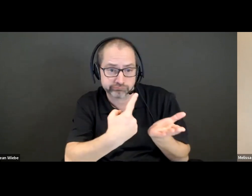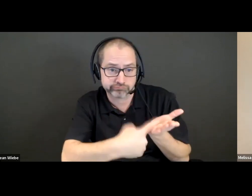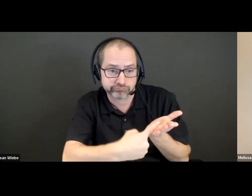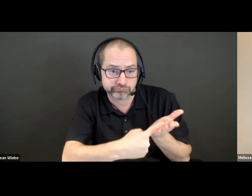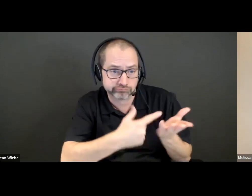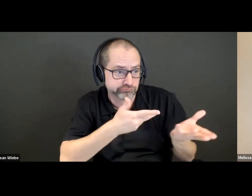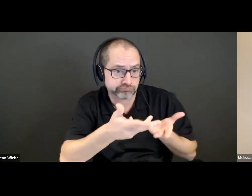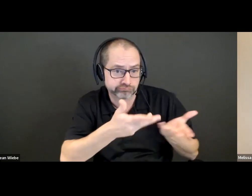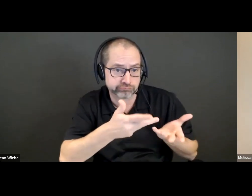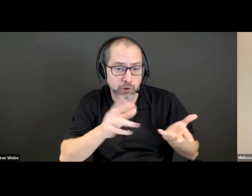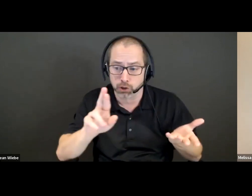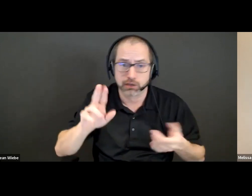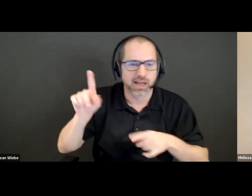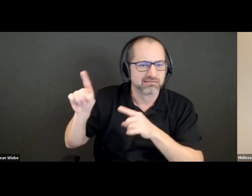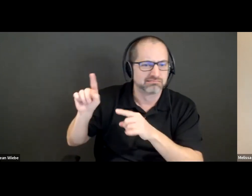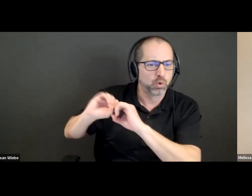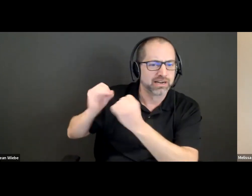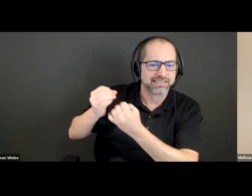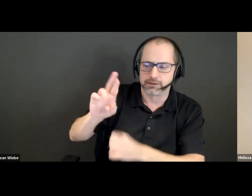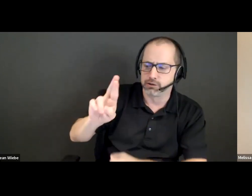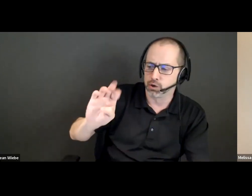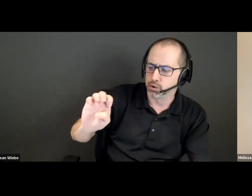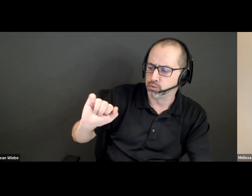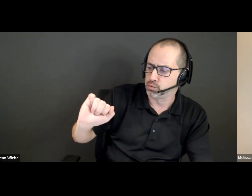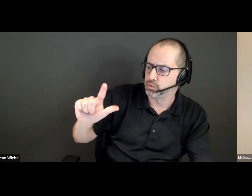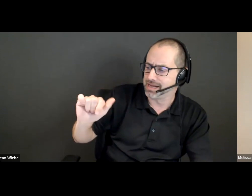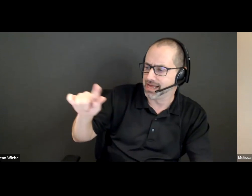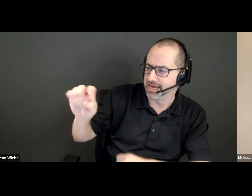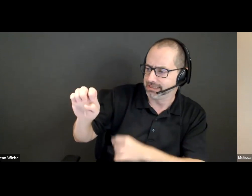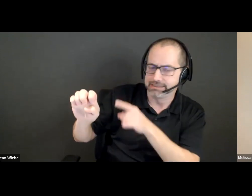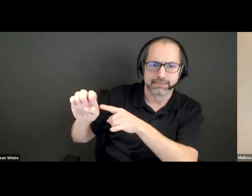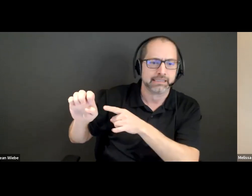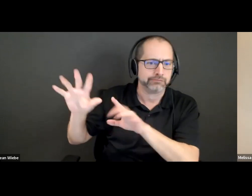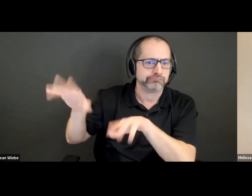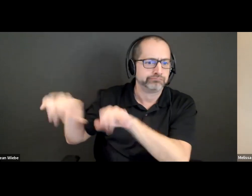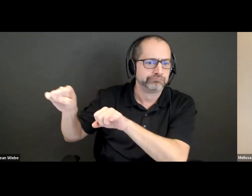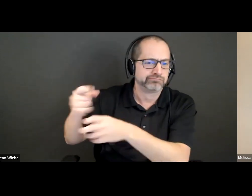hosted a couple of weeks ago well quite a number of weeks ago honestly,